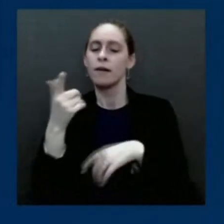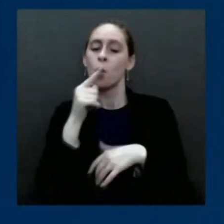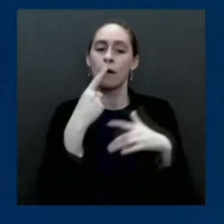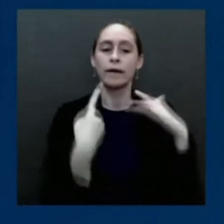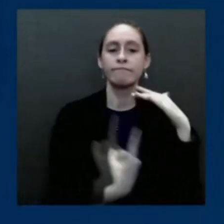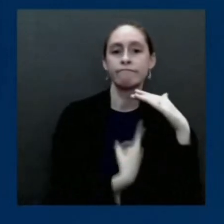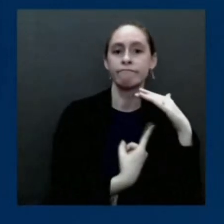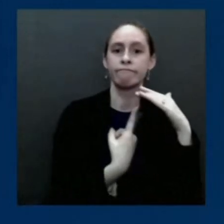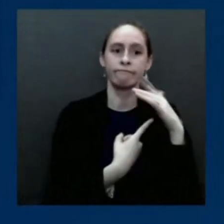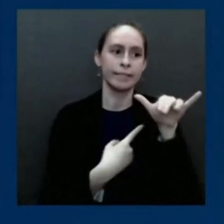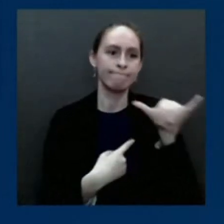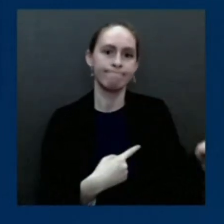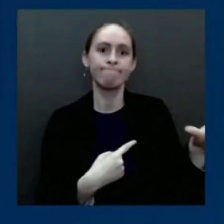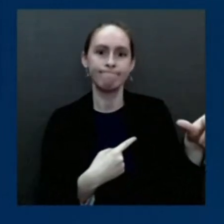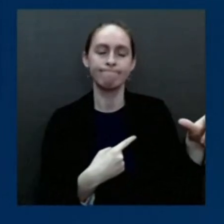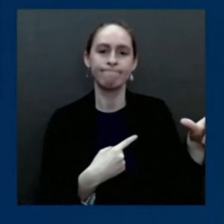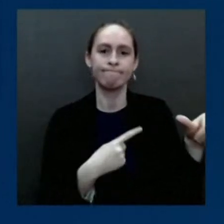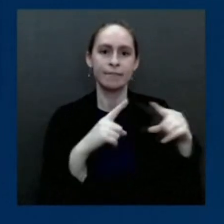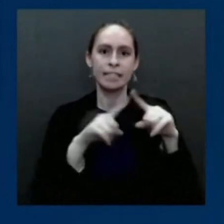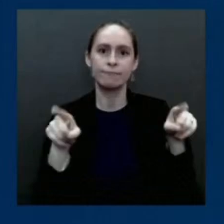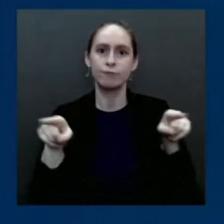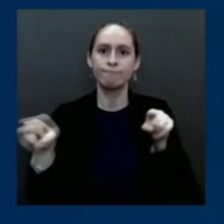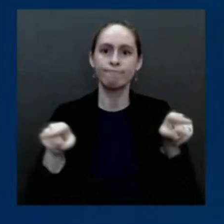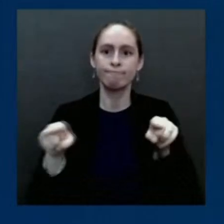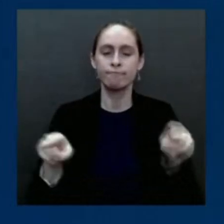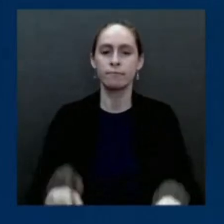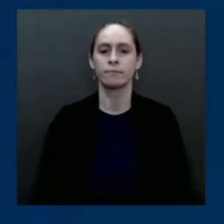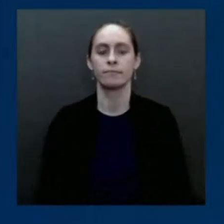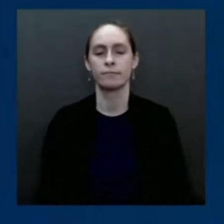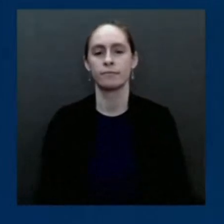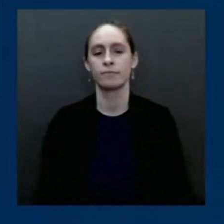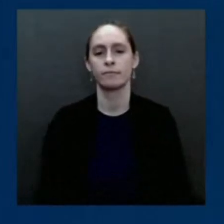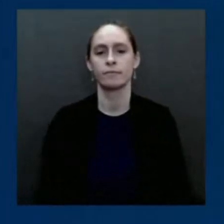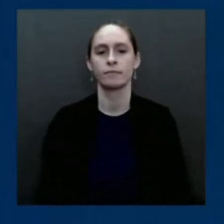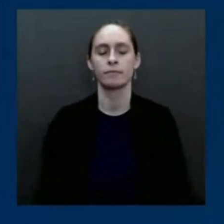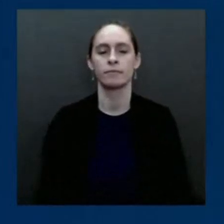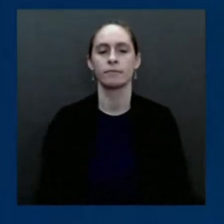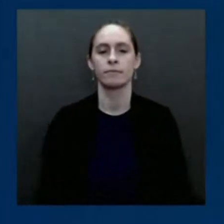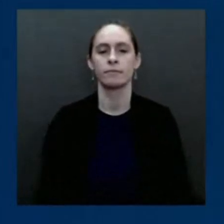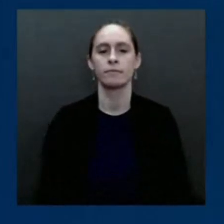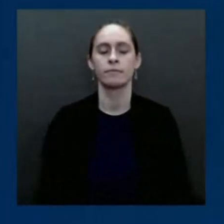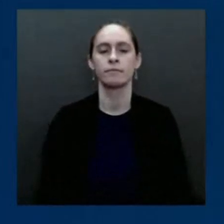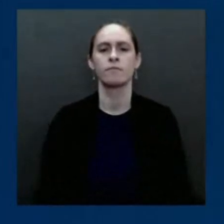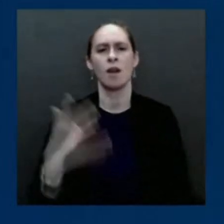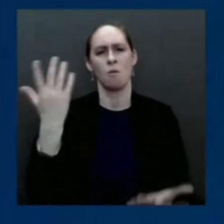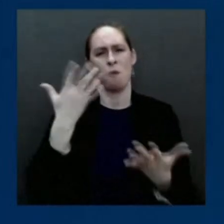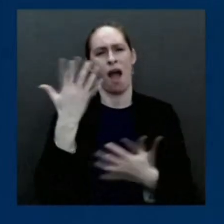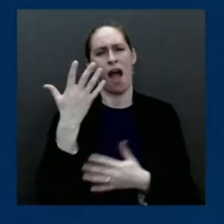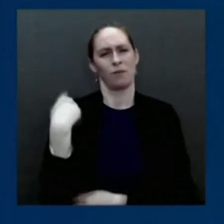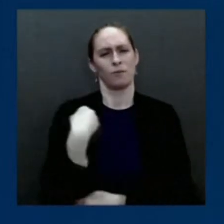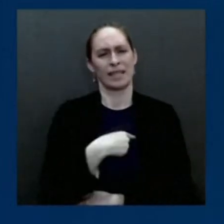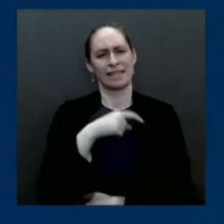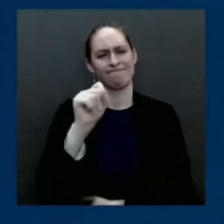QUARANTINE AND WHAT WE REALLY DO KNOW IS THAT THE VAST MAJORITY OF TRANCE MISSABLE